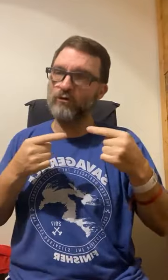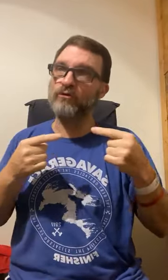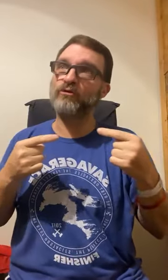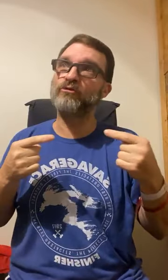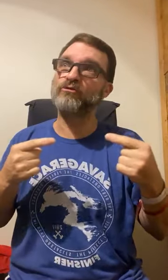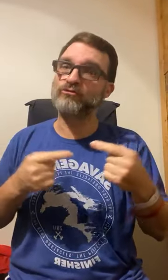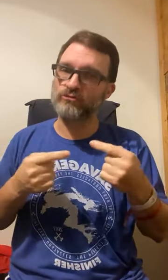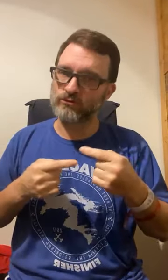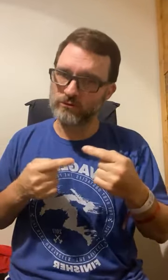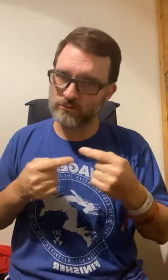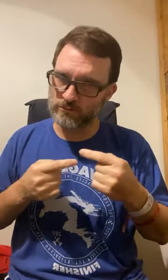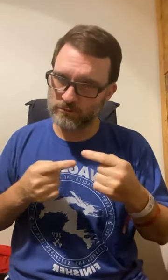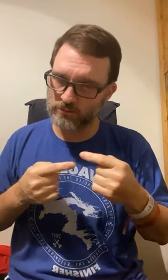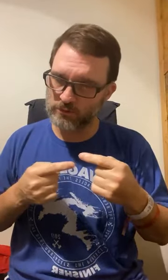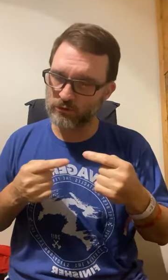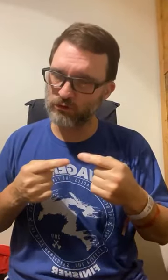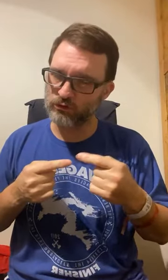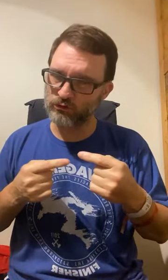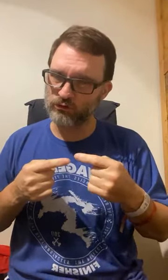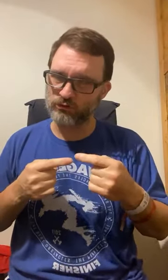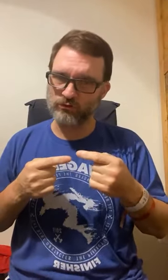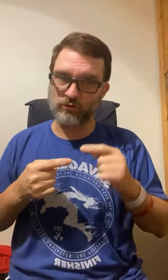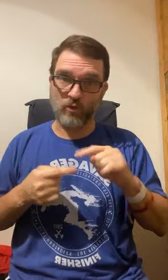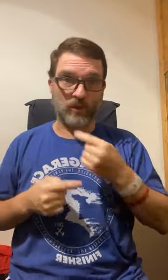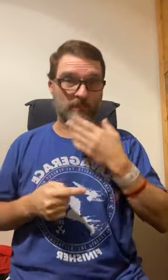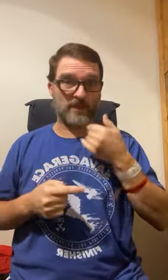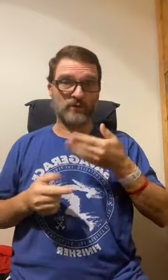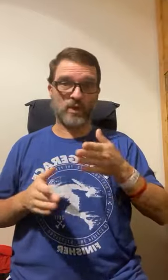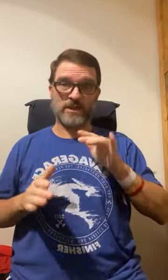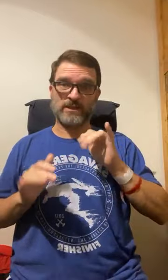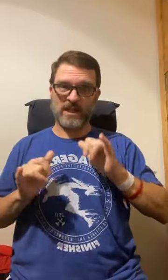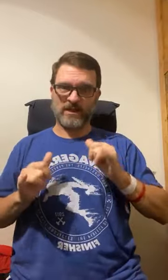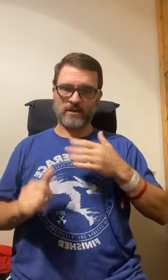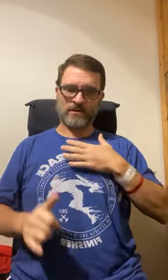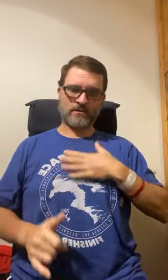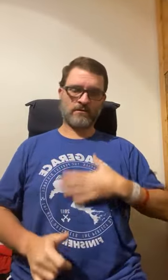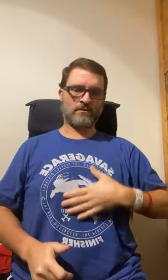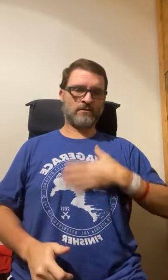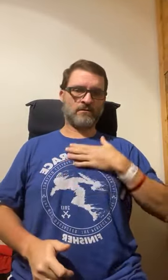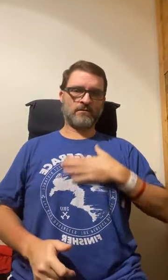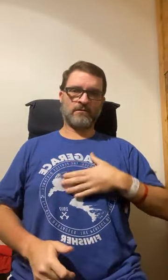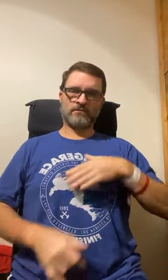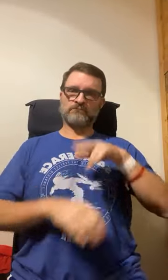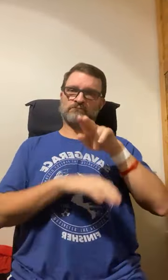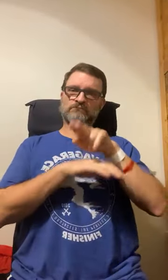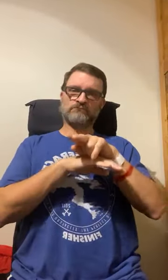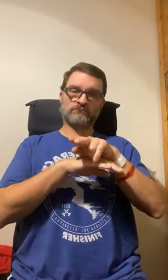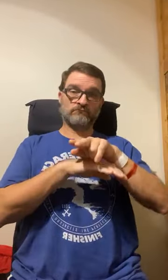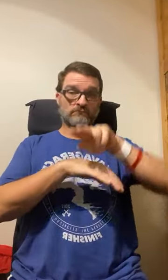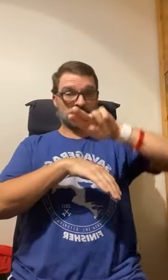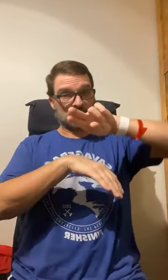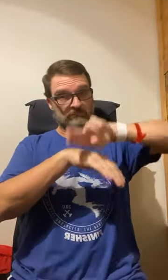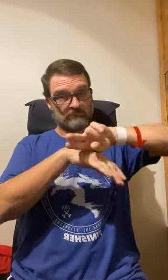it was hurting extremely. The best way to stay is on my stomach side up. Just stay still.